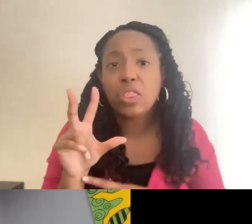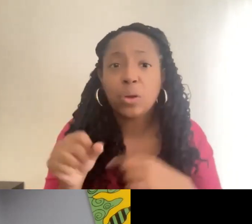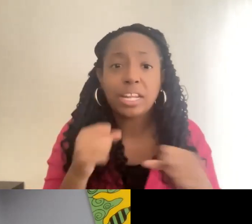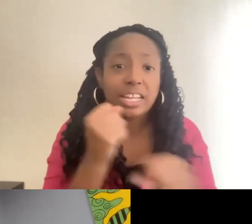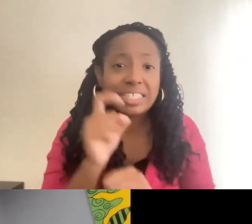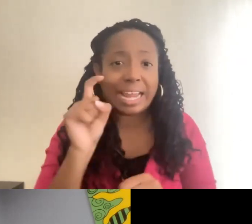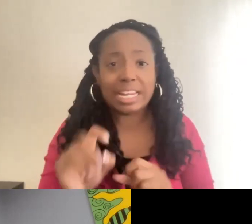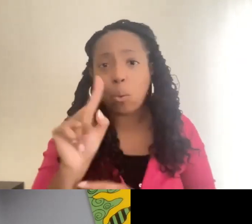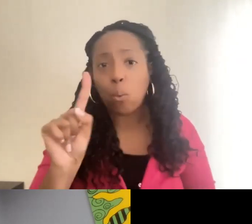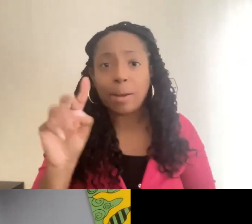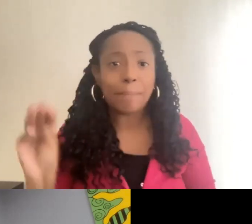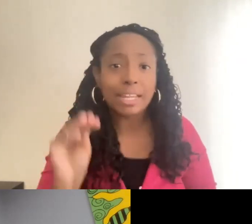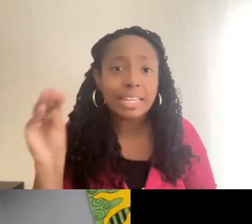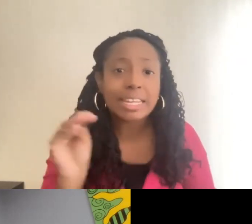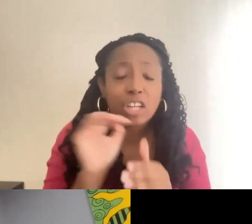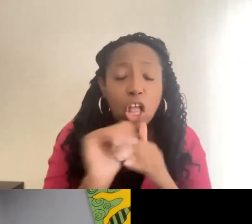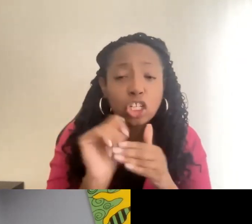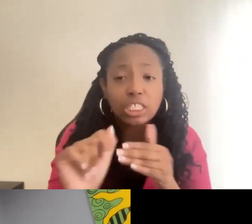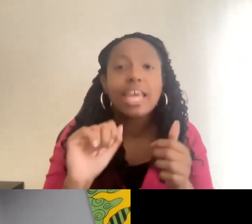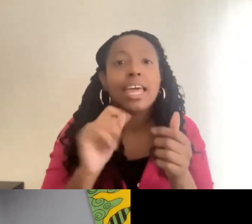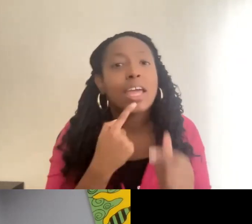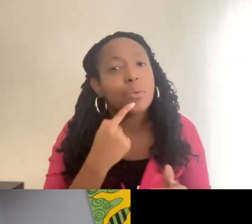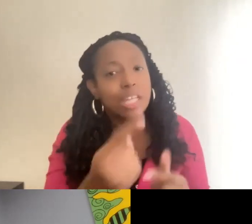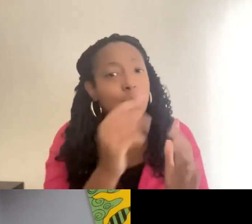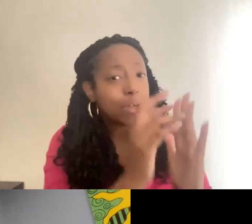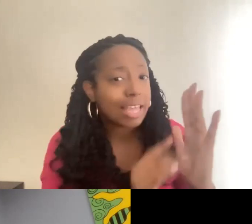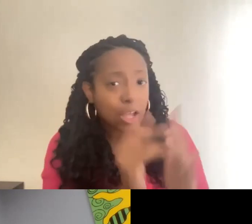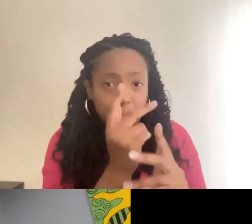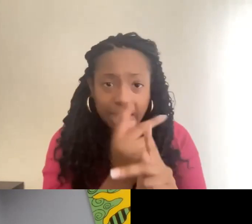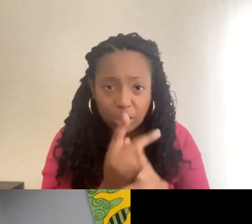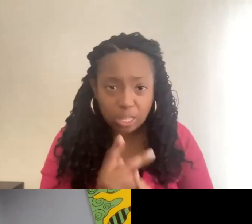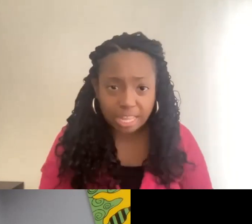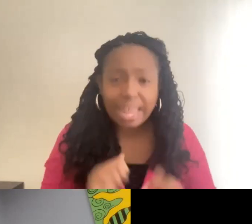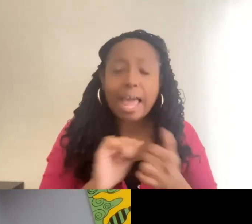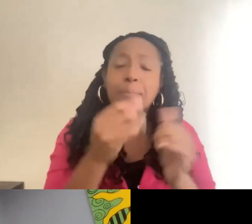I need it'll actually calculate that stuff and show you your probability of success How likely